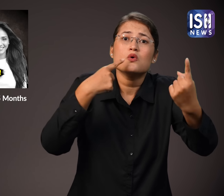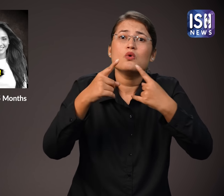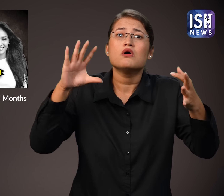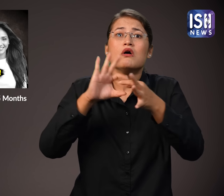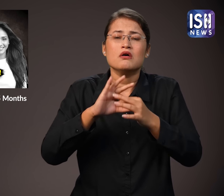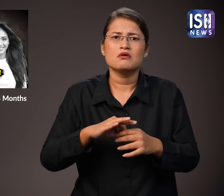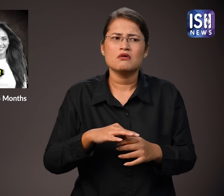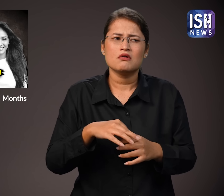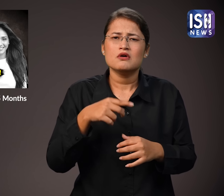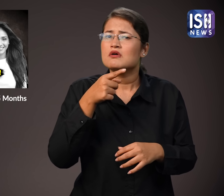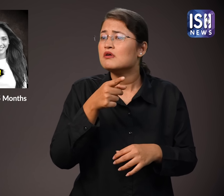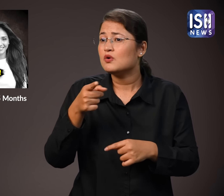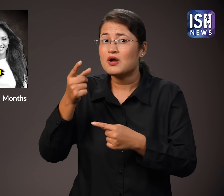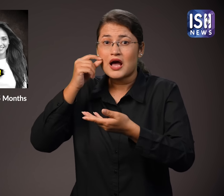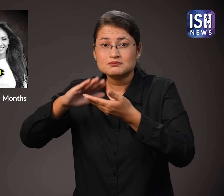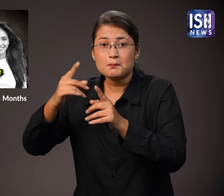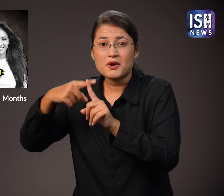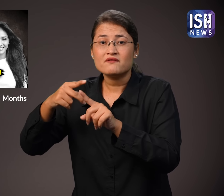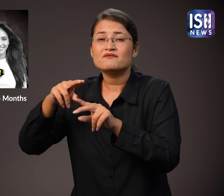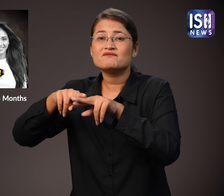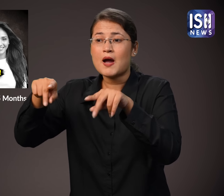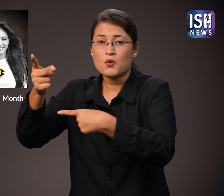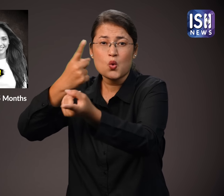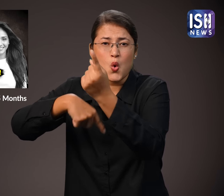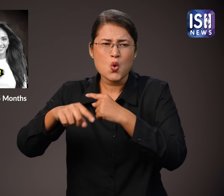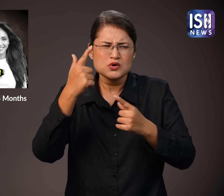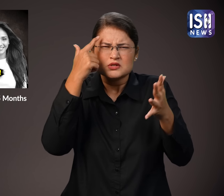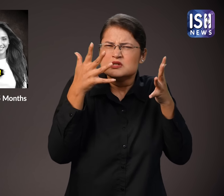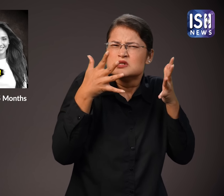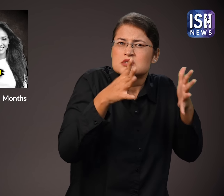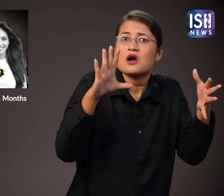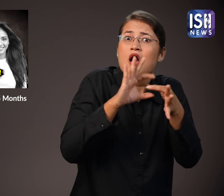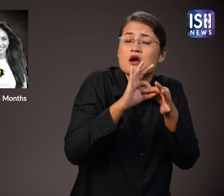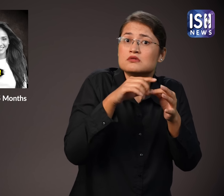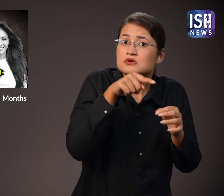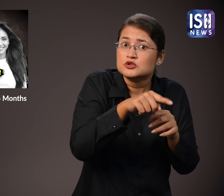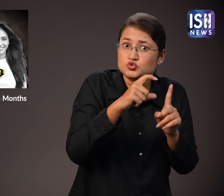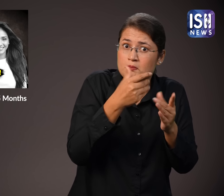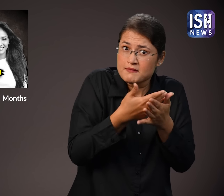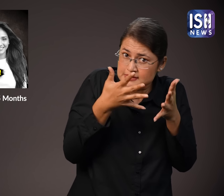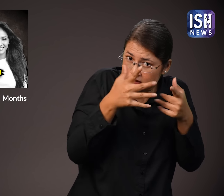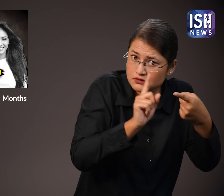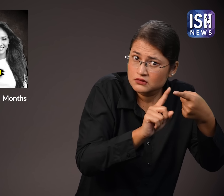People are questioning whether Twisha was harassed by Samarth and his family over dowry,